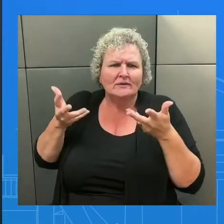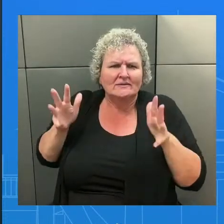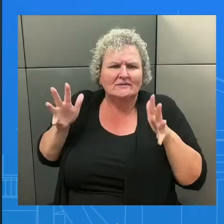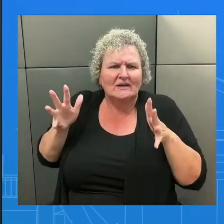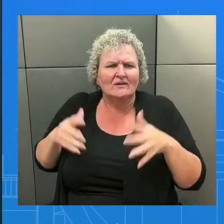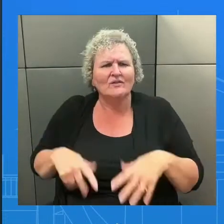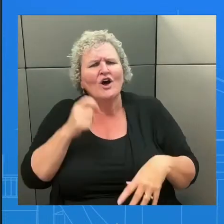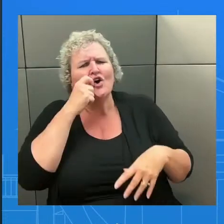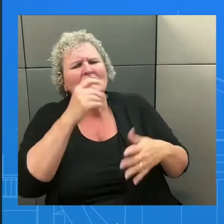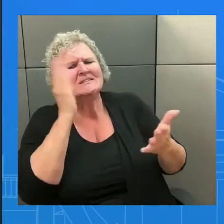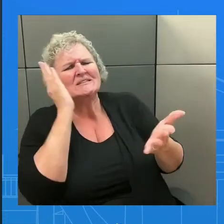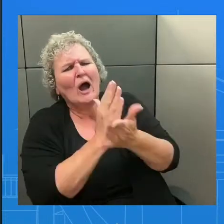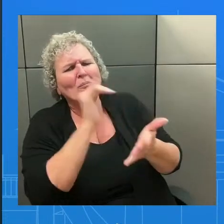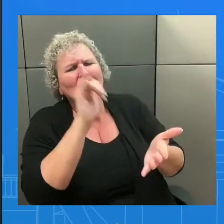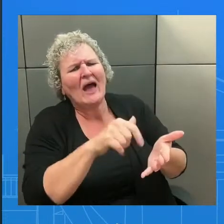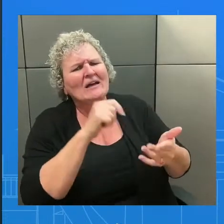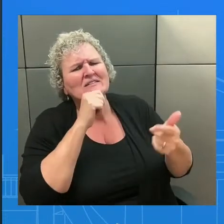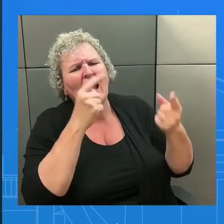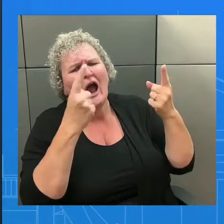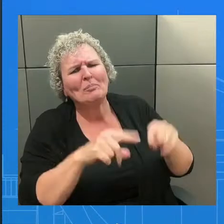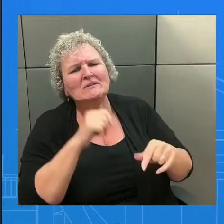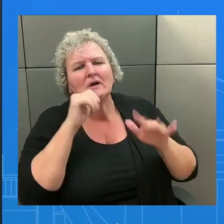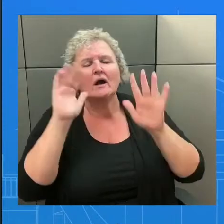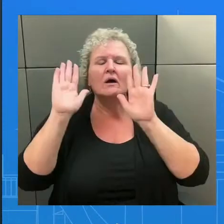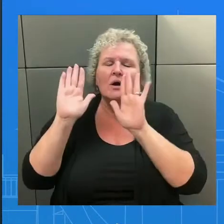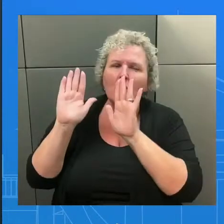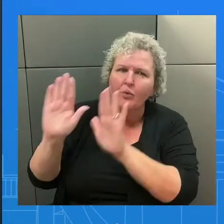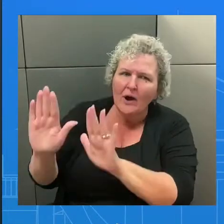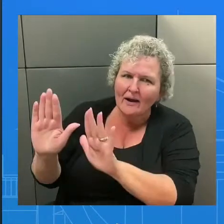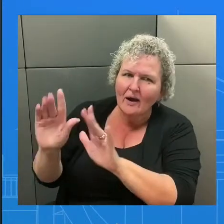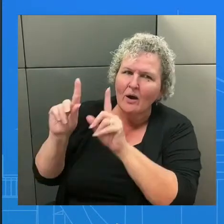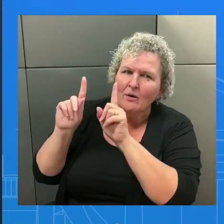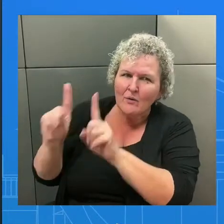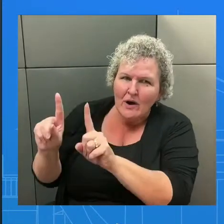and then we'll get your third one. So, let's not rewrite history. The United States didn't sit idly by here.